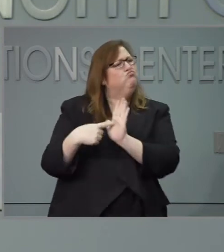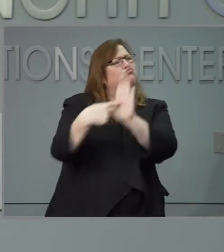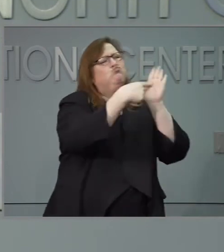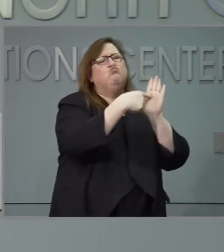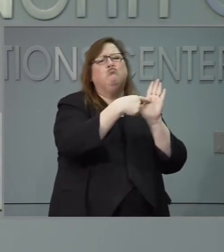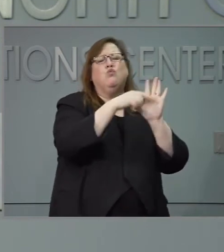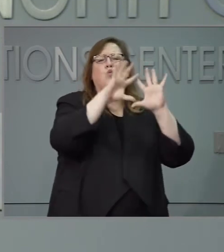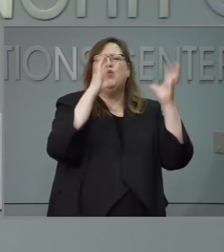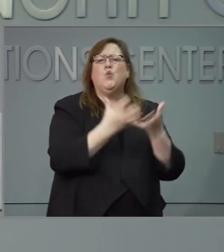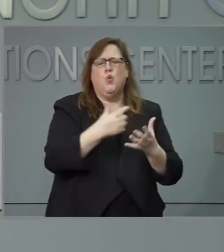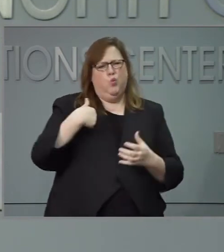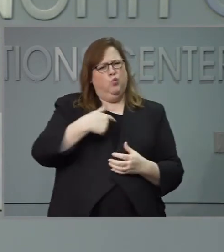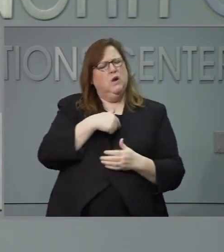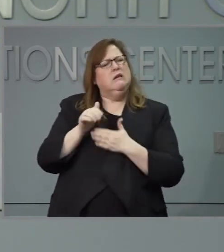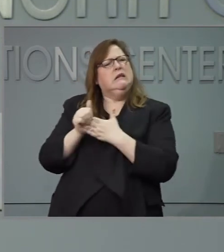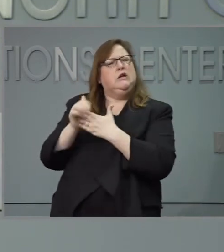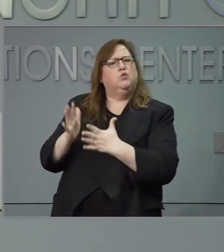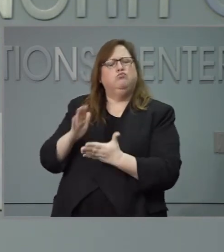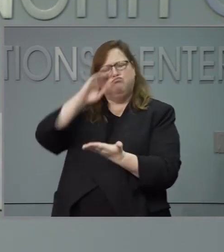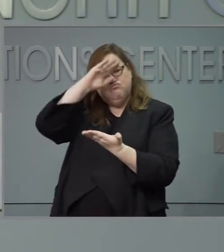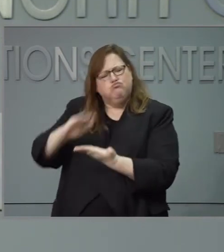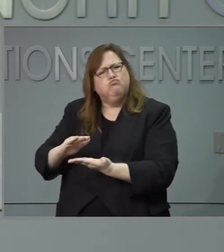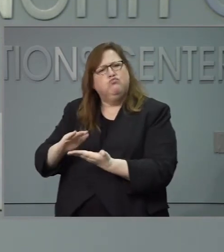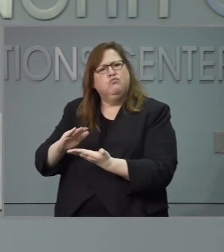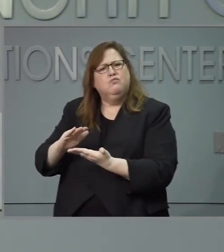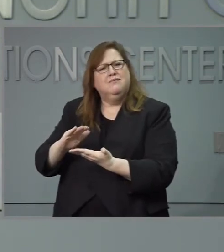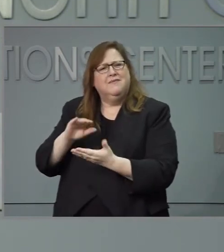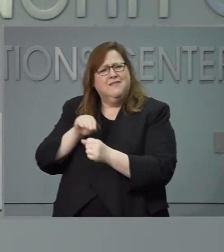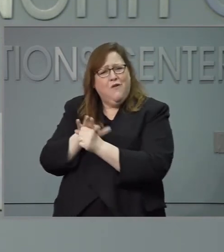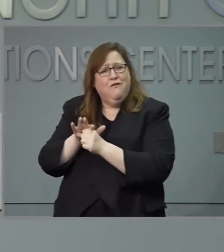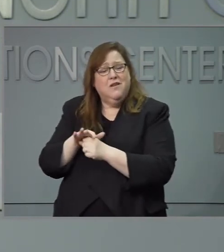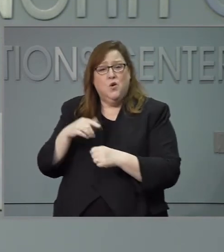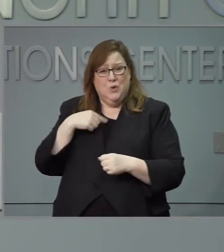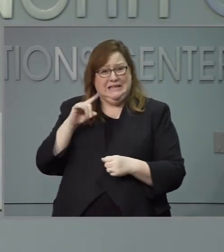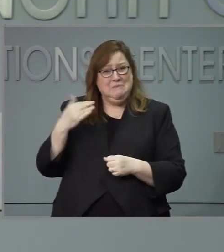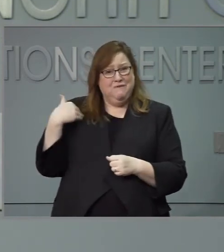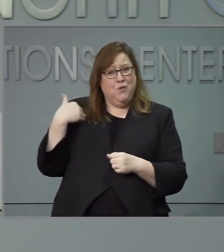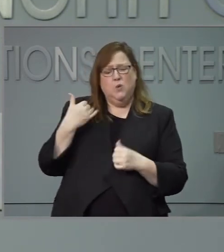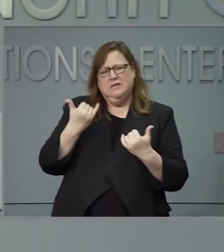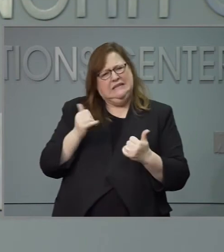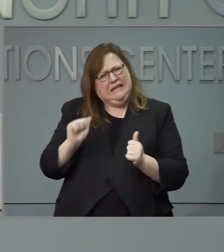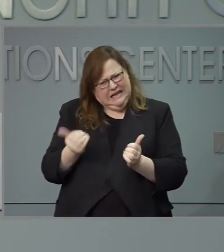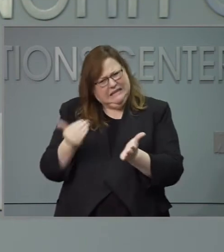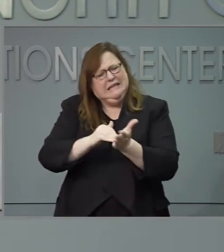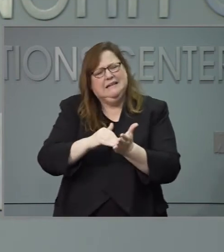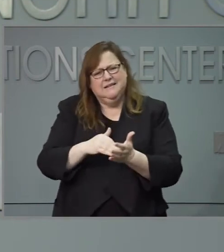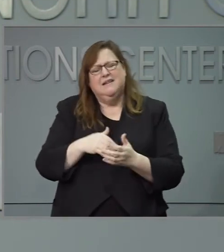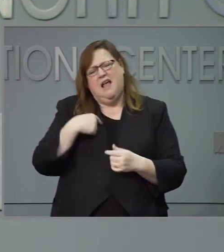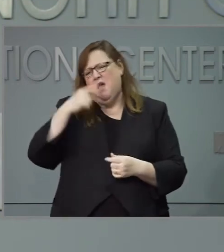MUCHAS GRACIAS, SEÑOR COOPER. 30 SEGUNDOS, SEÑOR FOREST >> Lt. Gov. Forest: SÉ CÓMO